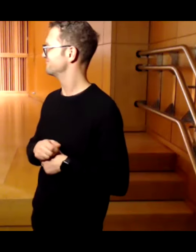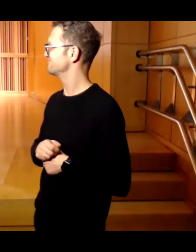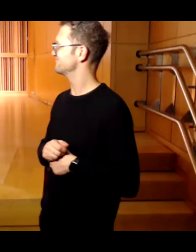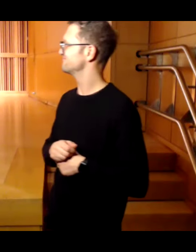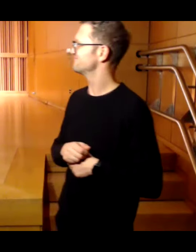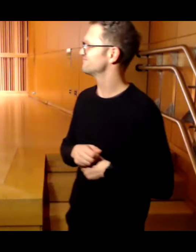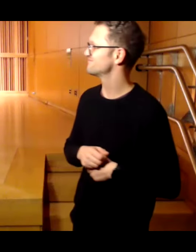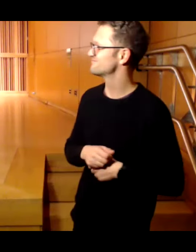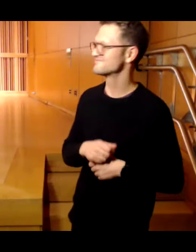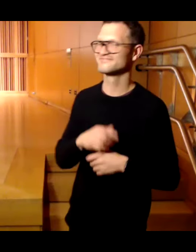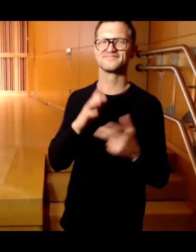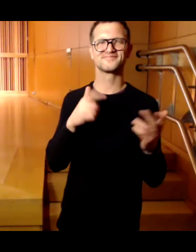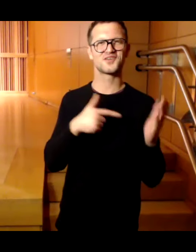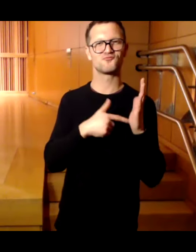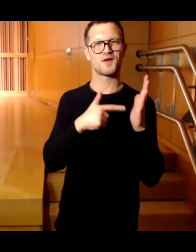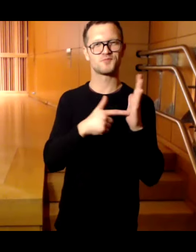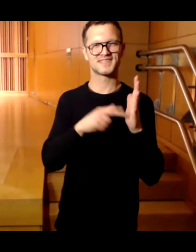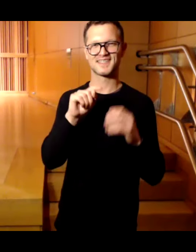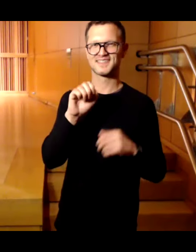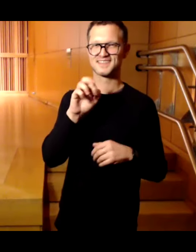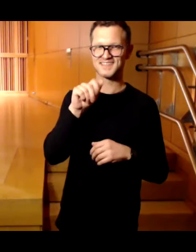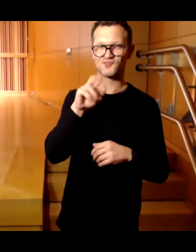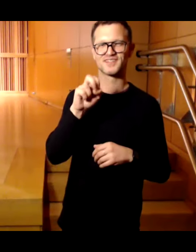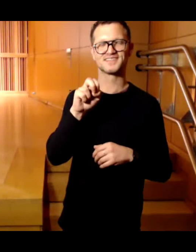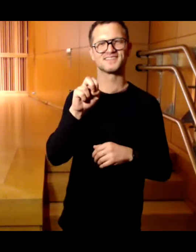On behalf of Terrence and Debbie, on behalf of CLAGS.